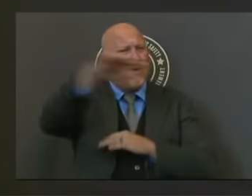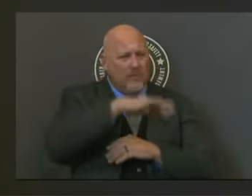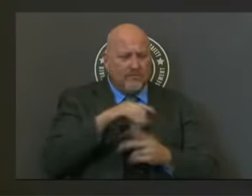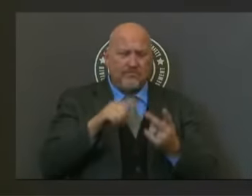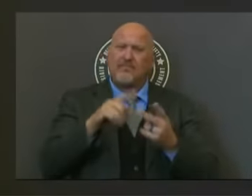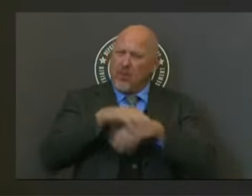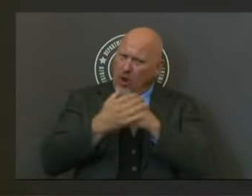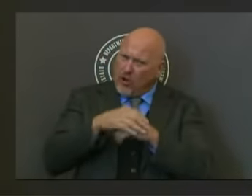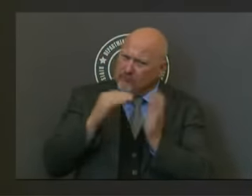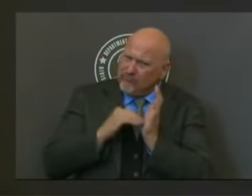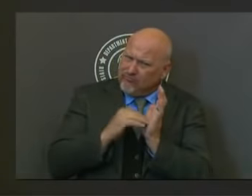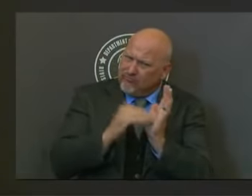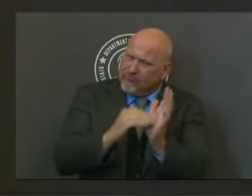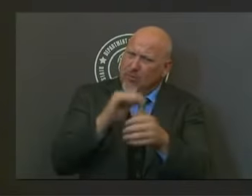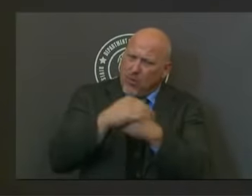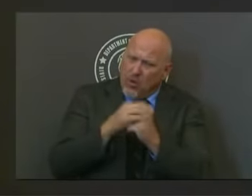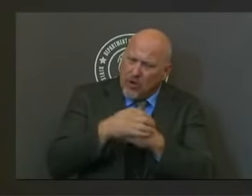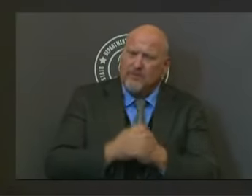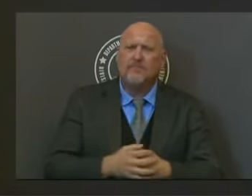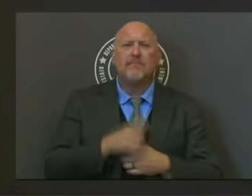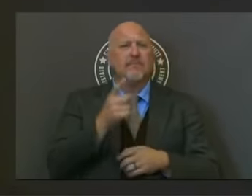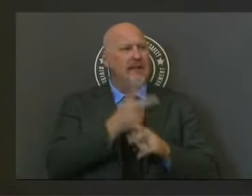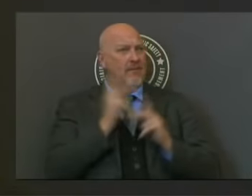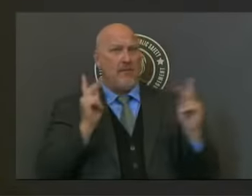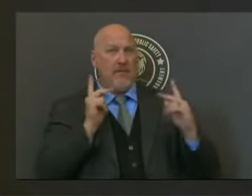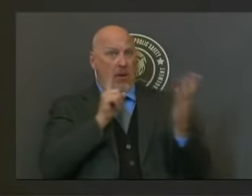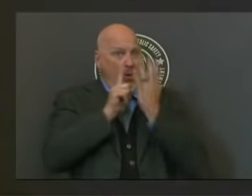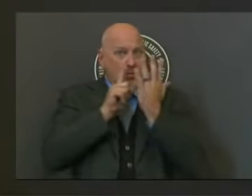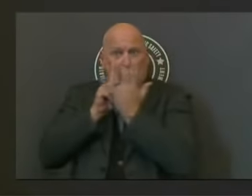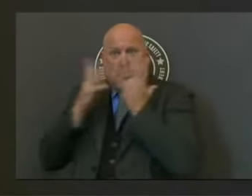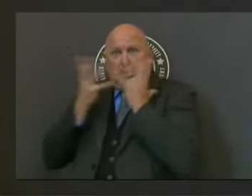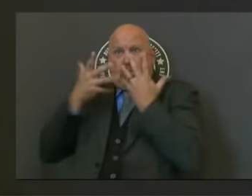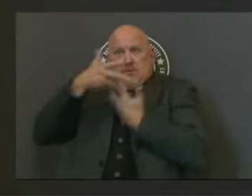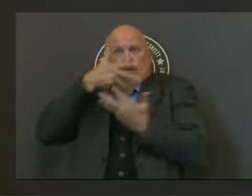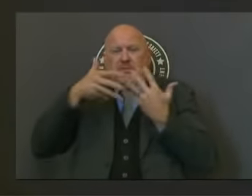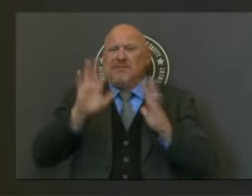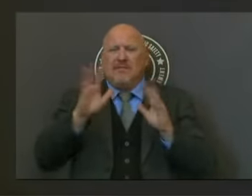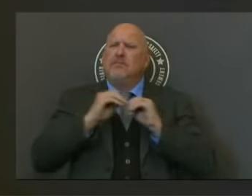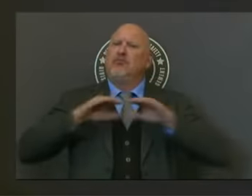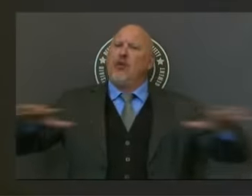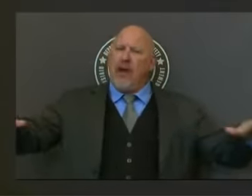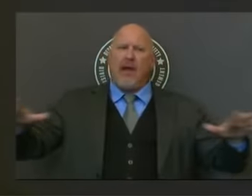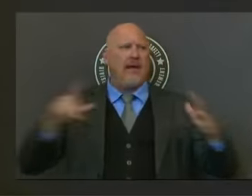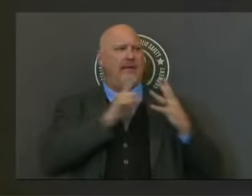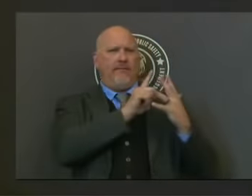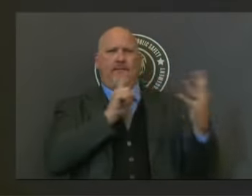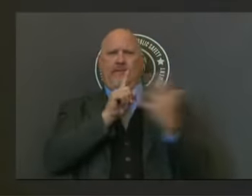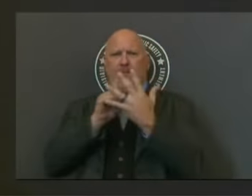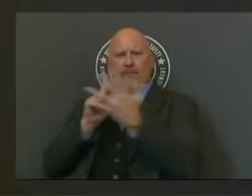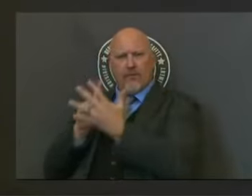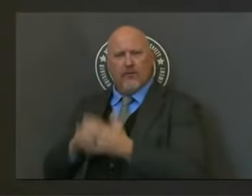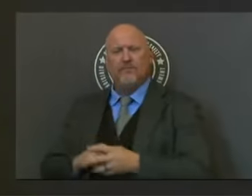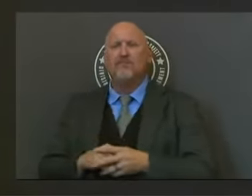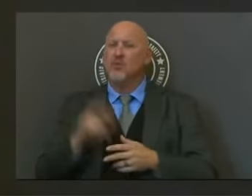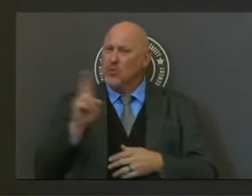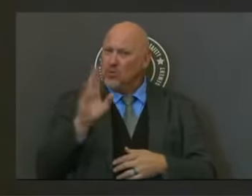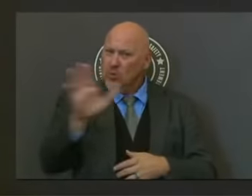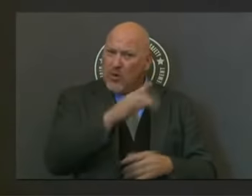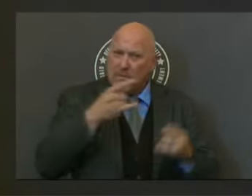social physical distance scene and when you can't do that he should be wearing a seatbelt we